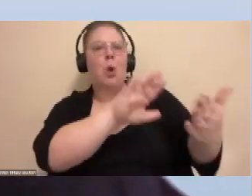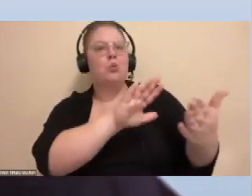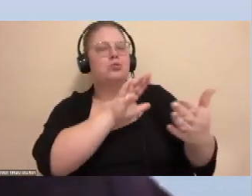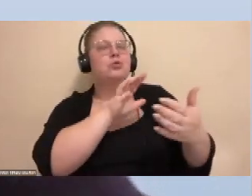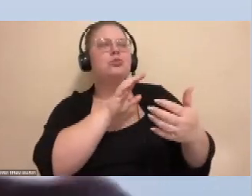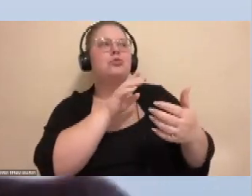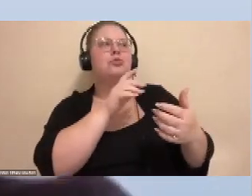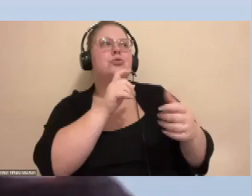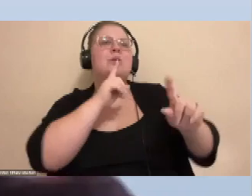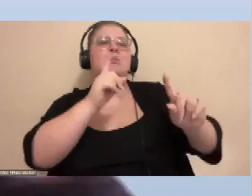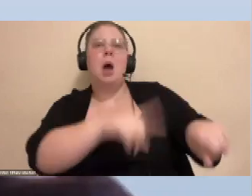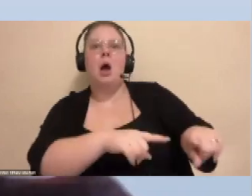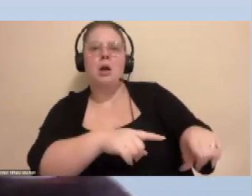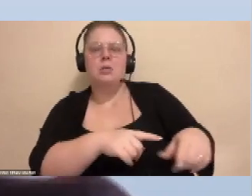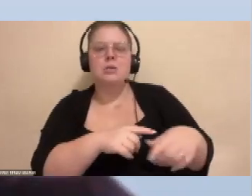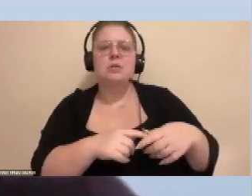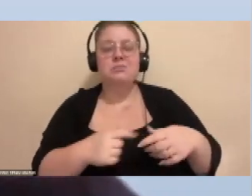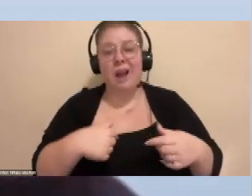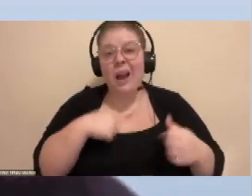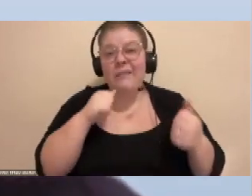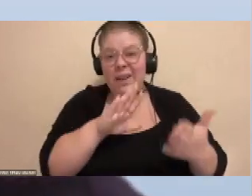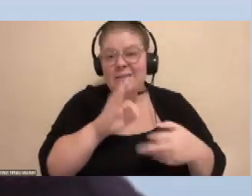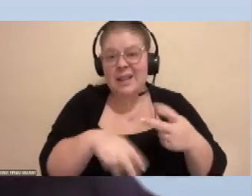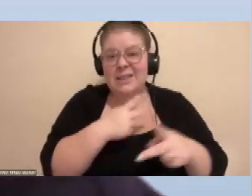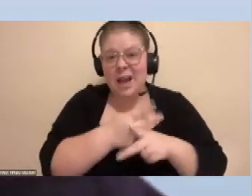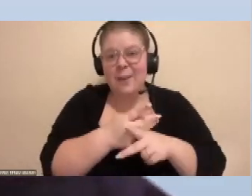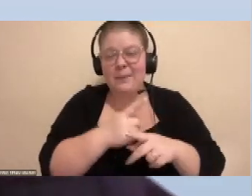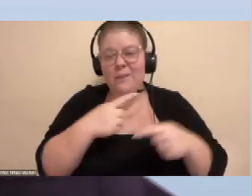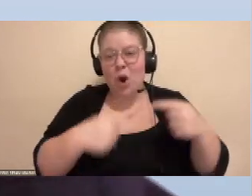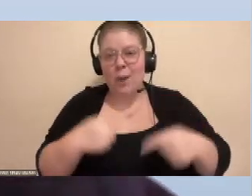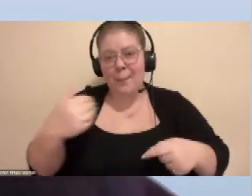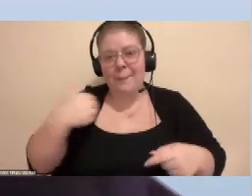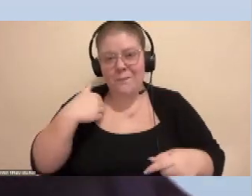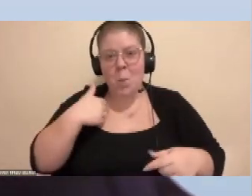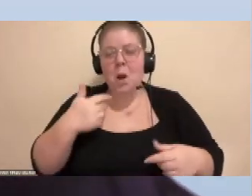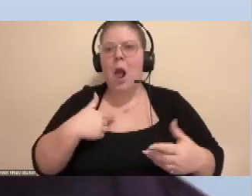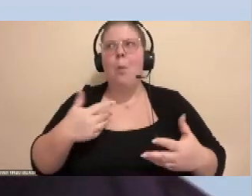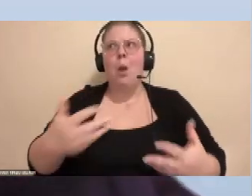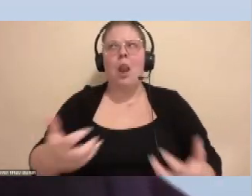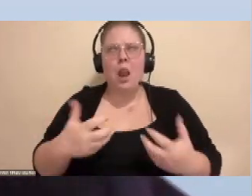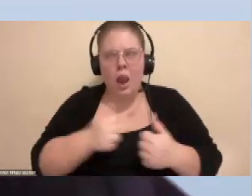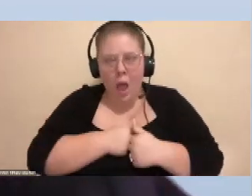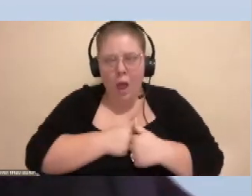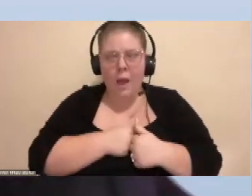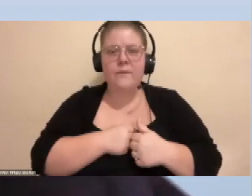before and who would love to have a tool that says, well,